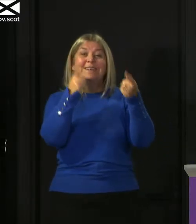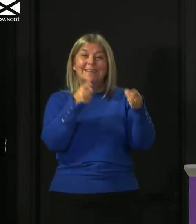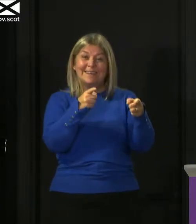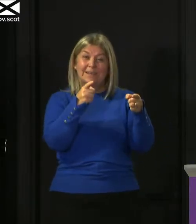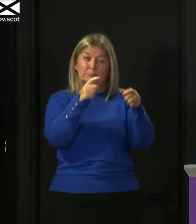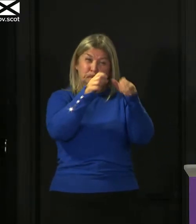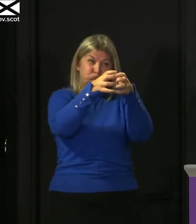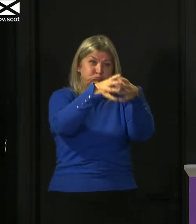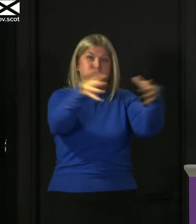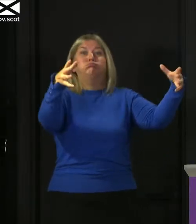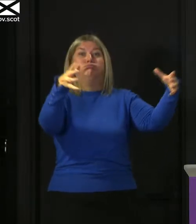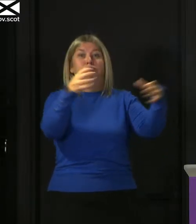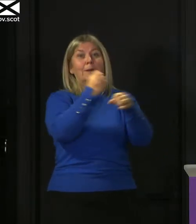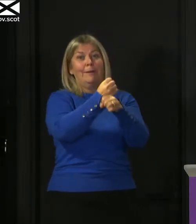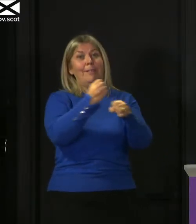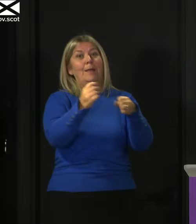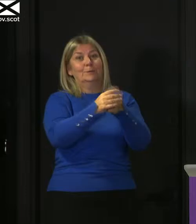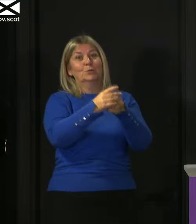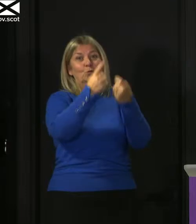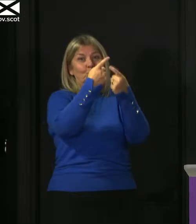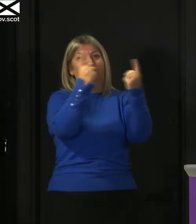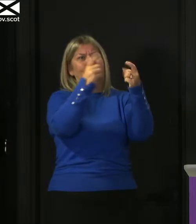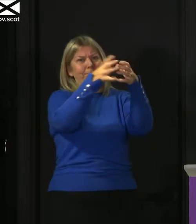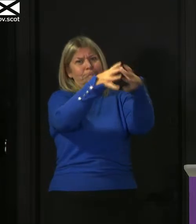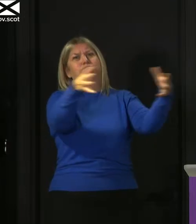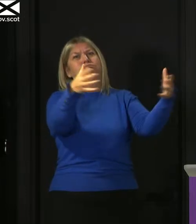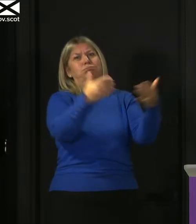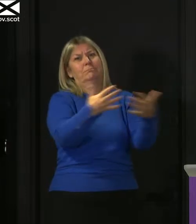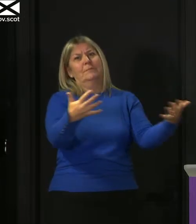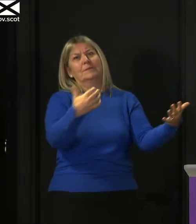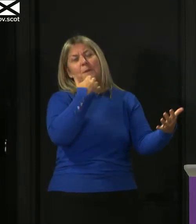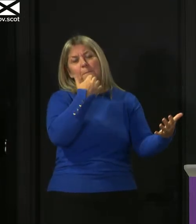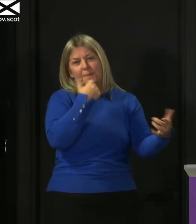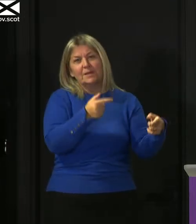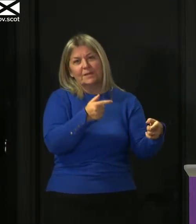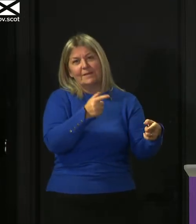big outbreak which will be impacting on the numbers, so it makes it more difficult just to